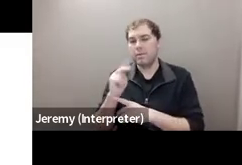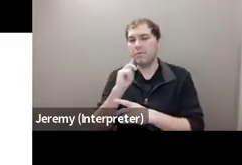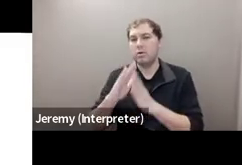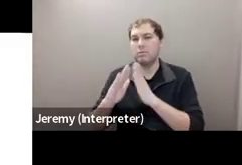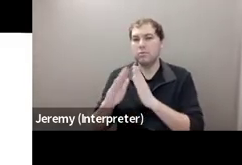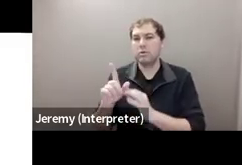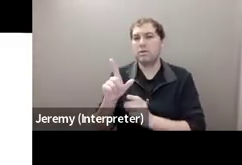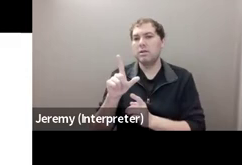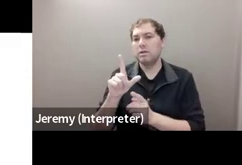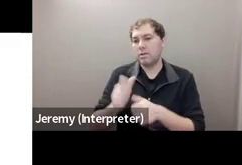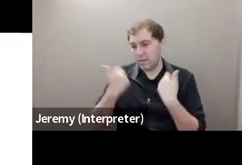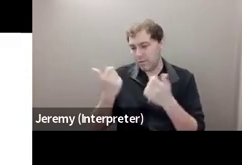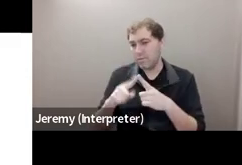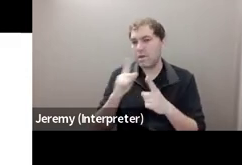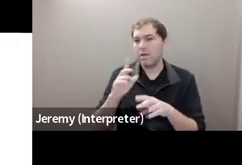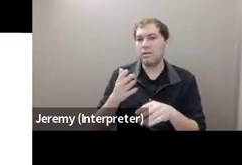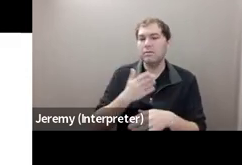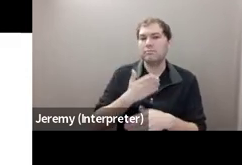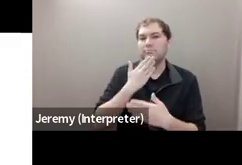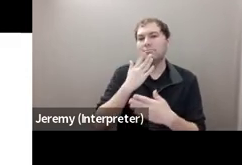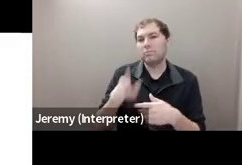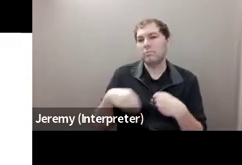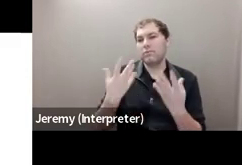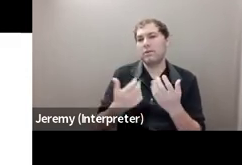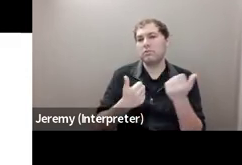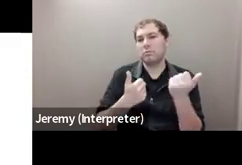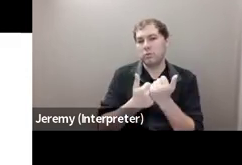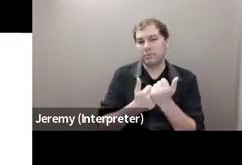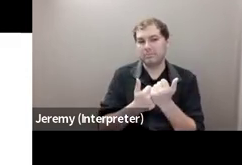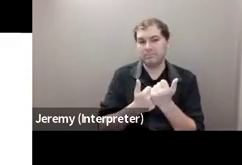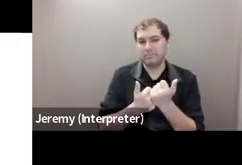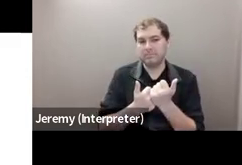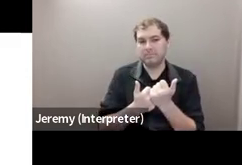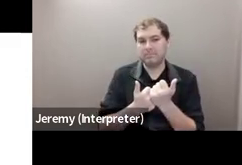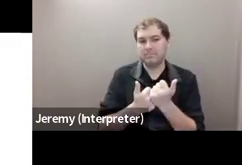Rebecca - APRIL: But we are grateful that they provide support for us. To participate in this.